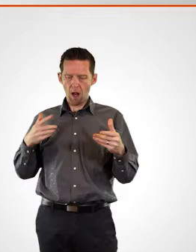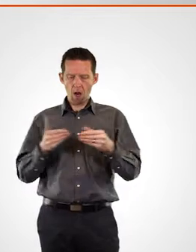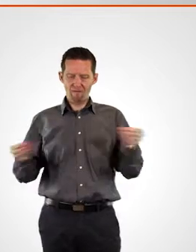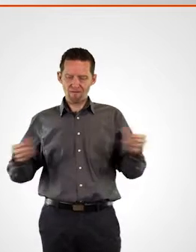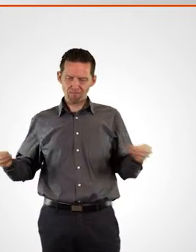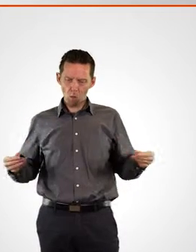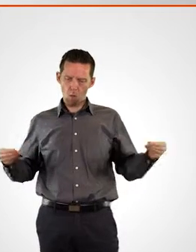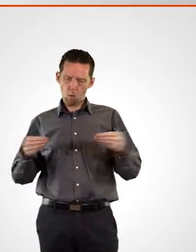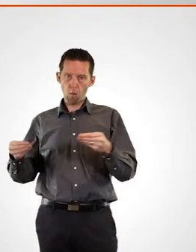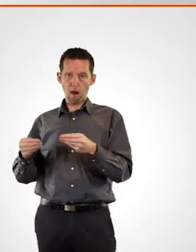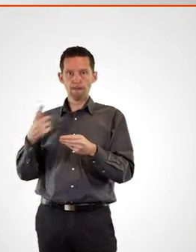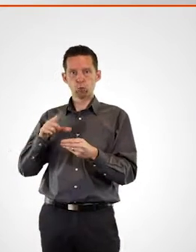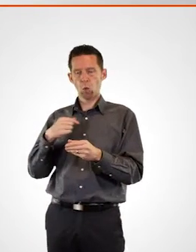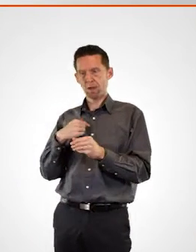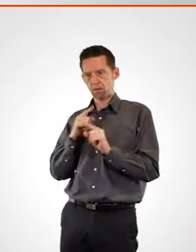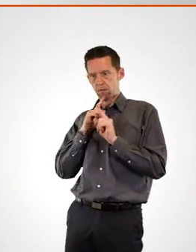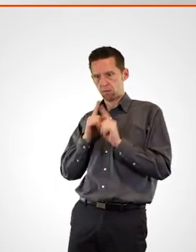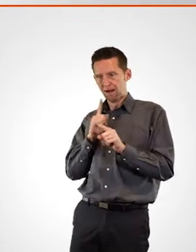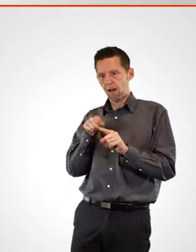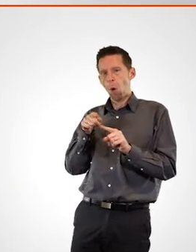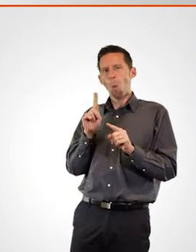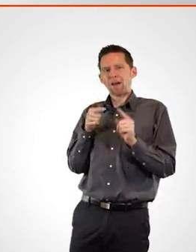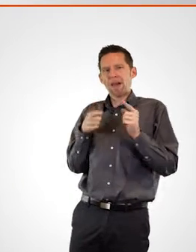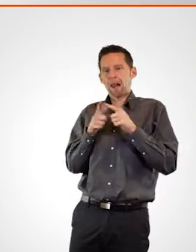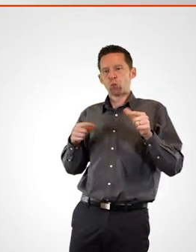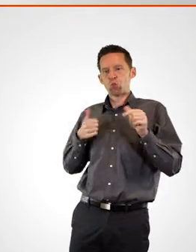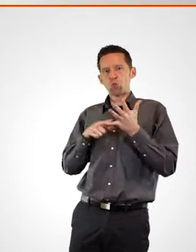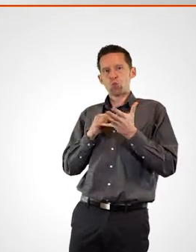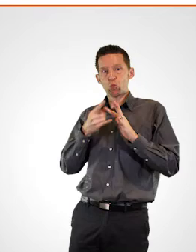because the instructional language was taught prior to the instructional task.